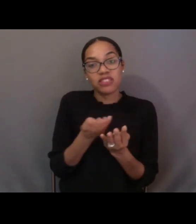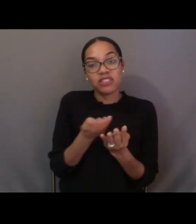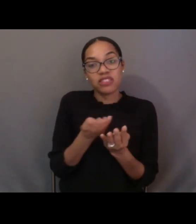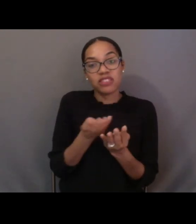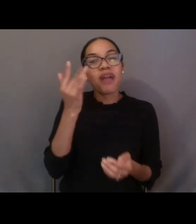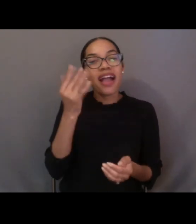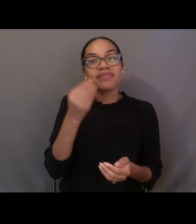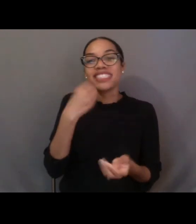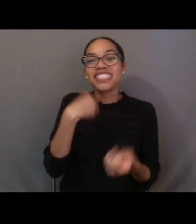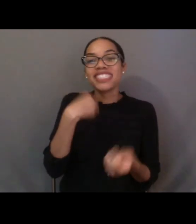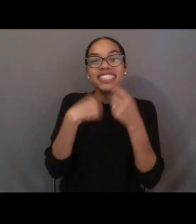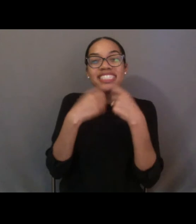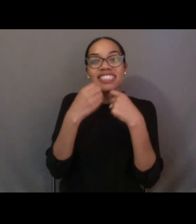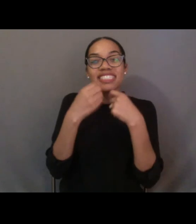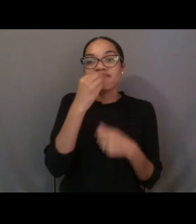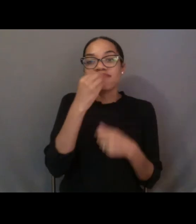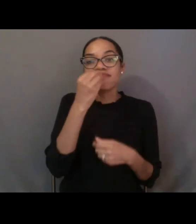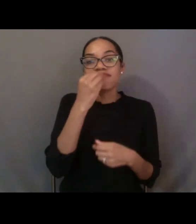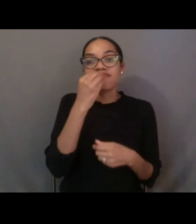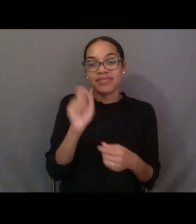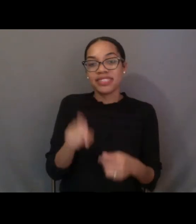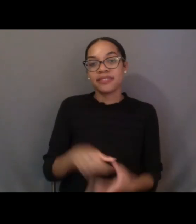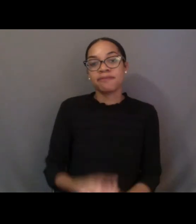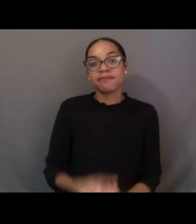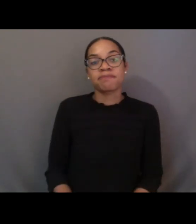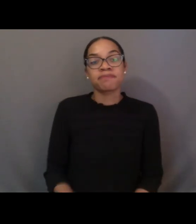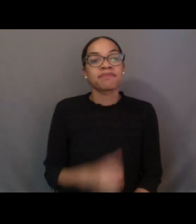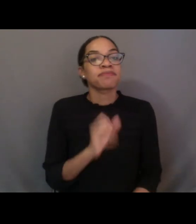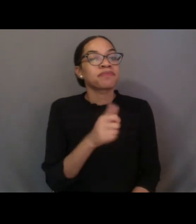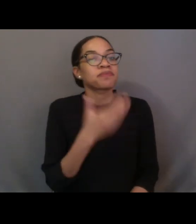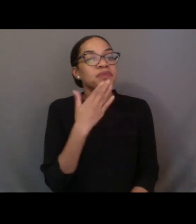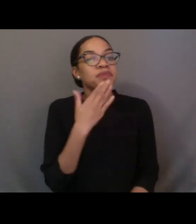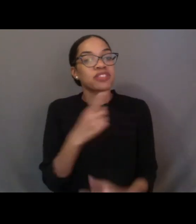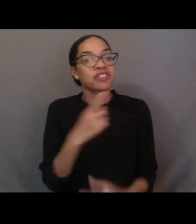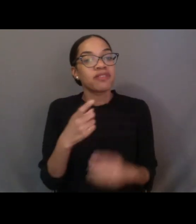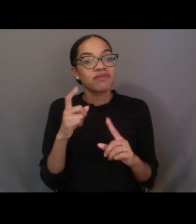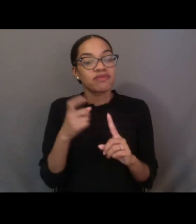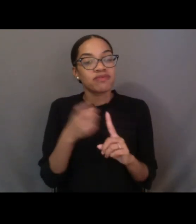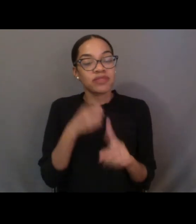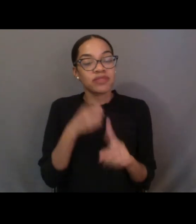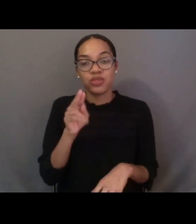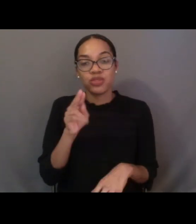[Grace] Great, and there's a great question from Jon and a very similar question from Linda.